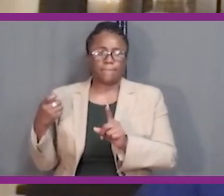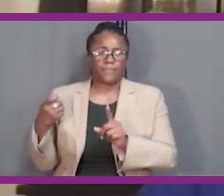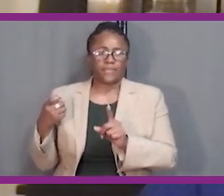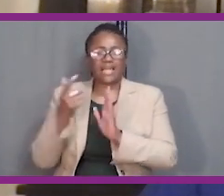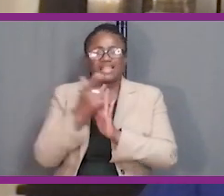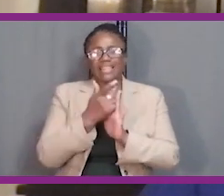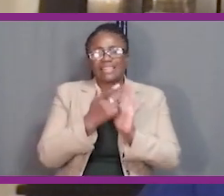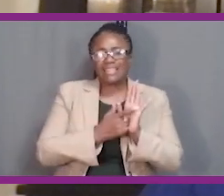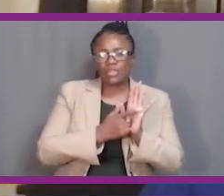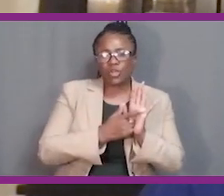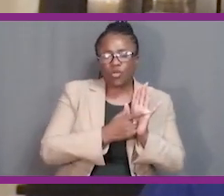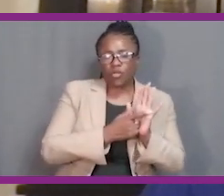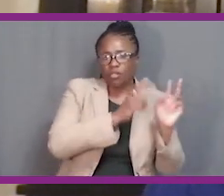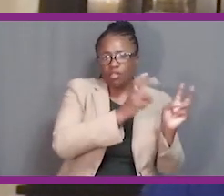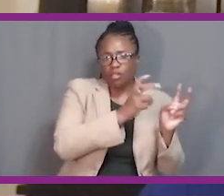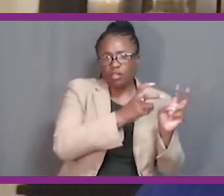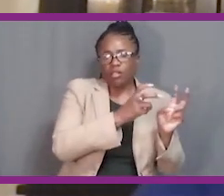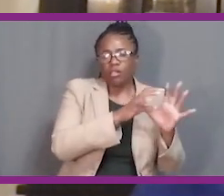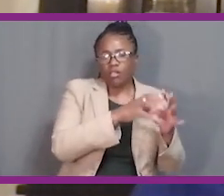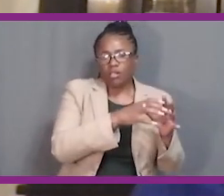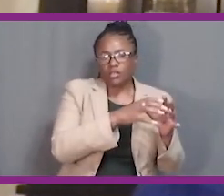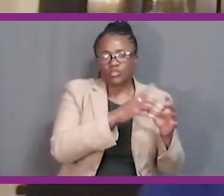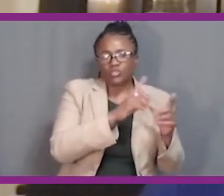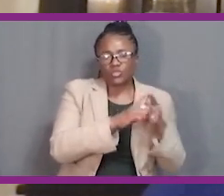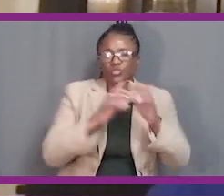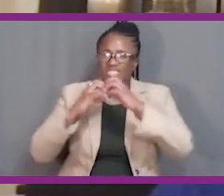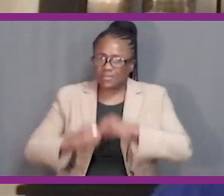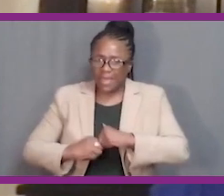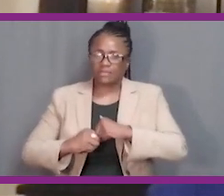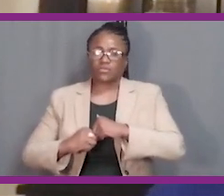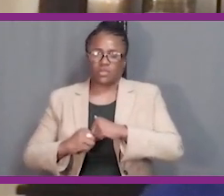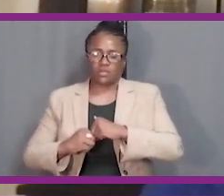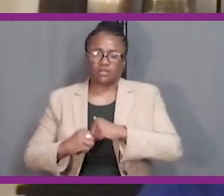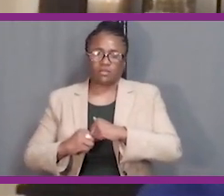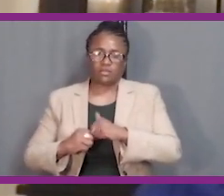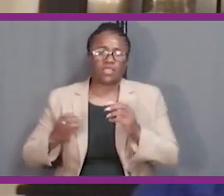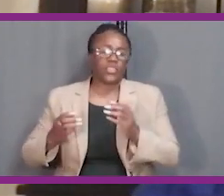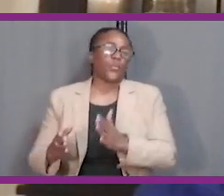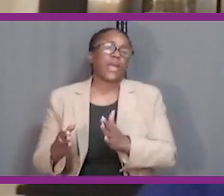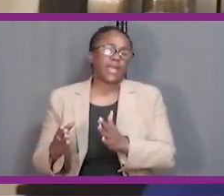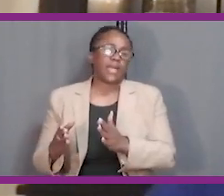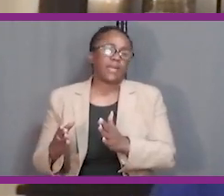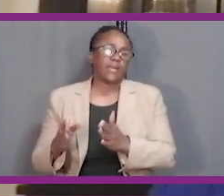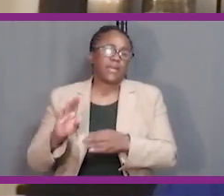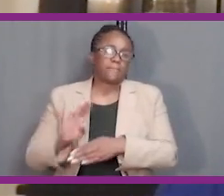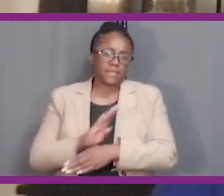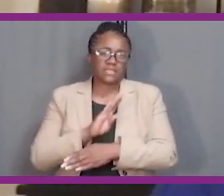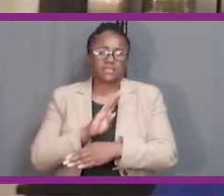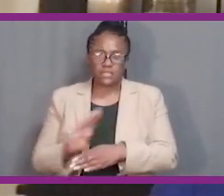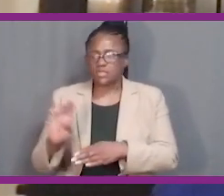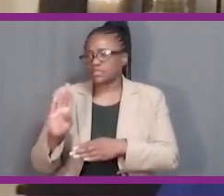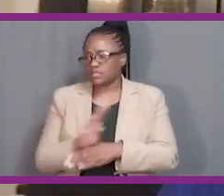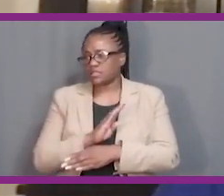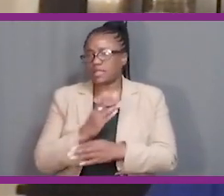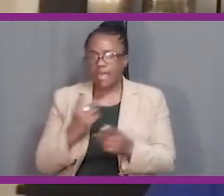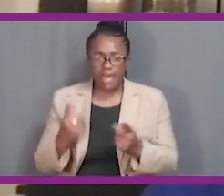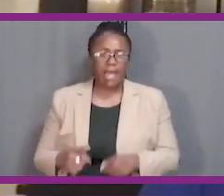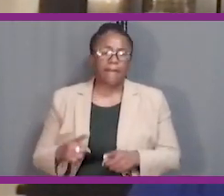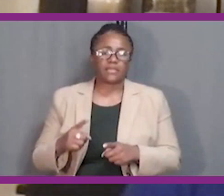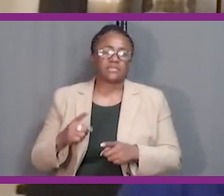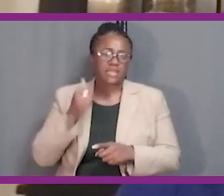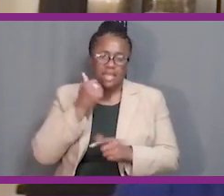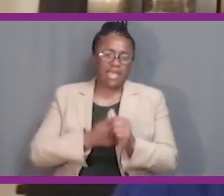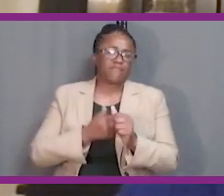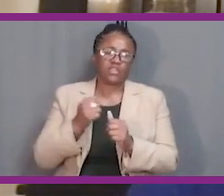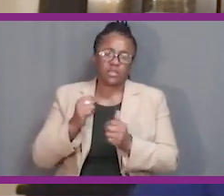the way business happens in every community in the world, to one in which there is true fairness,